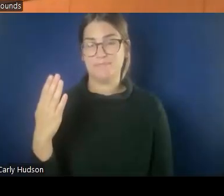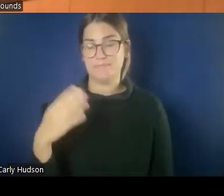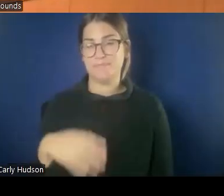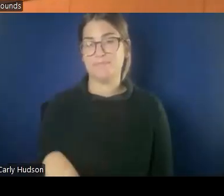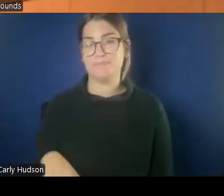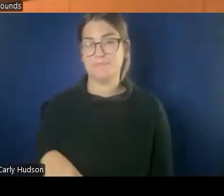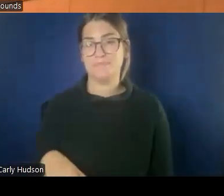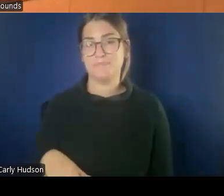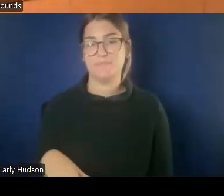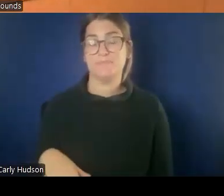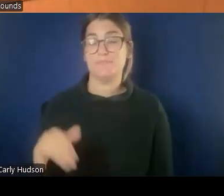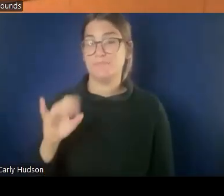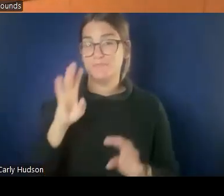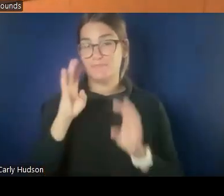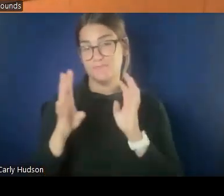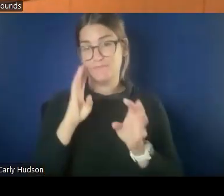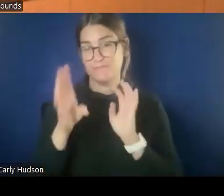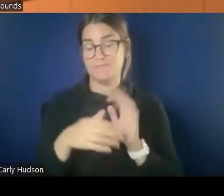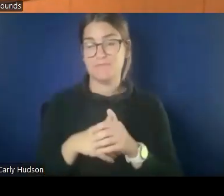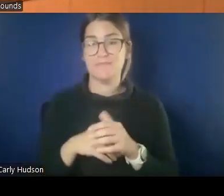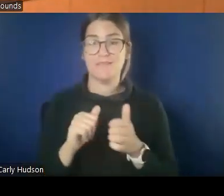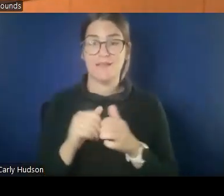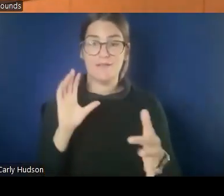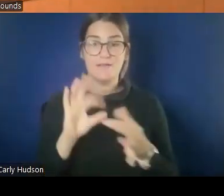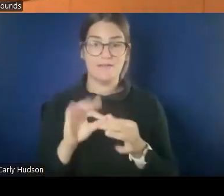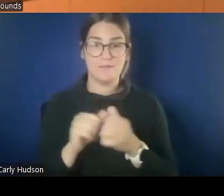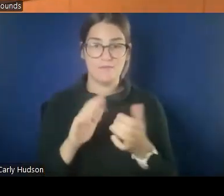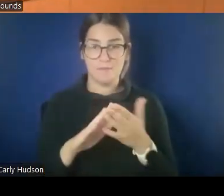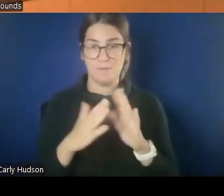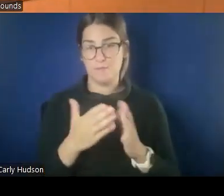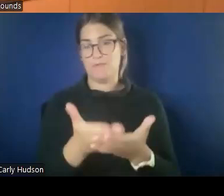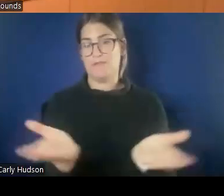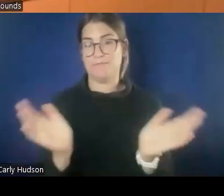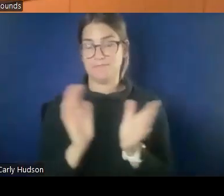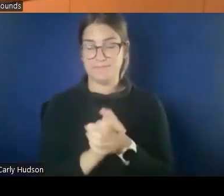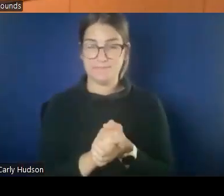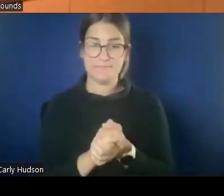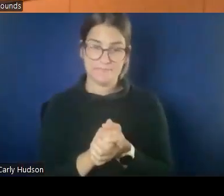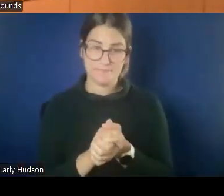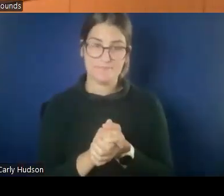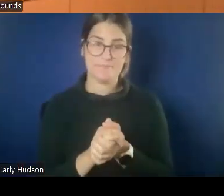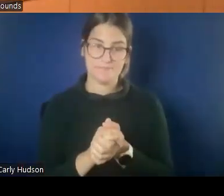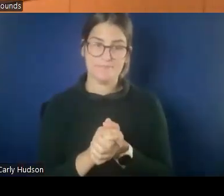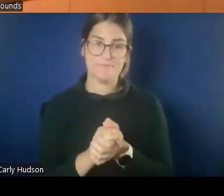trying to be creative in terms of how to connect with our community um and so and um being creative